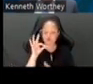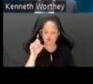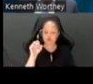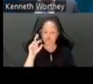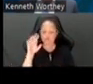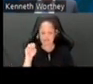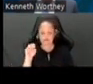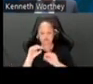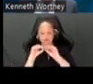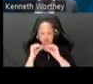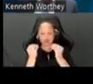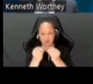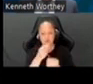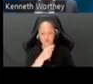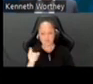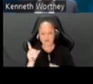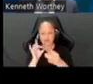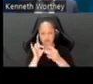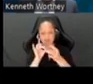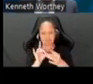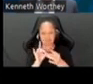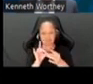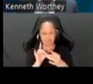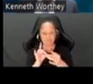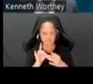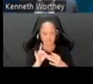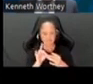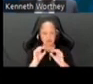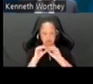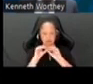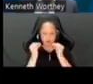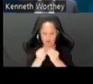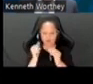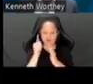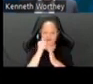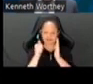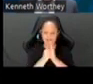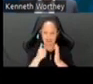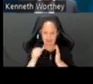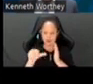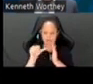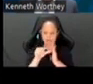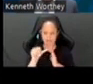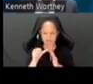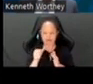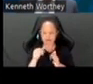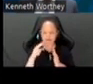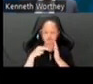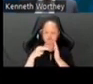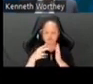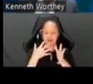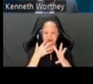organization. There's an organization account page that updates on the FDIC. You can get